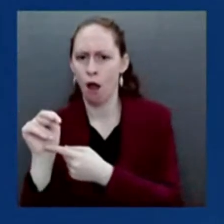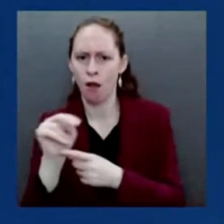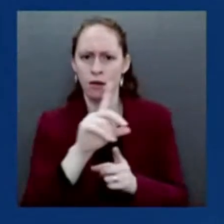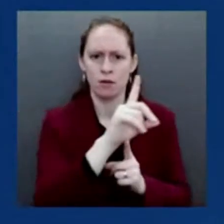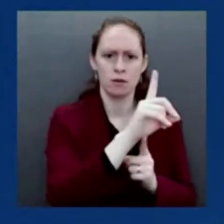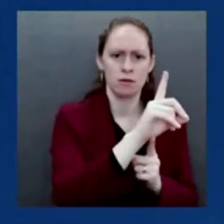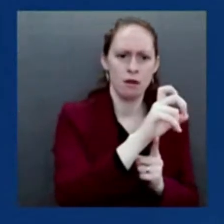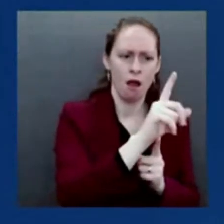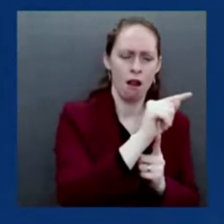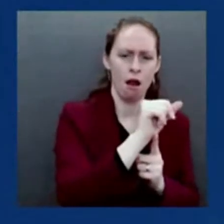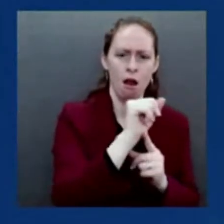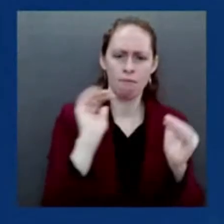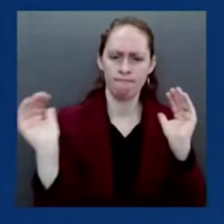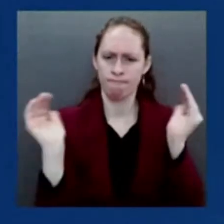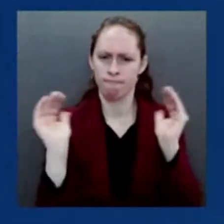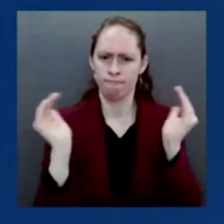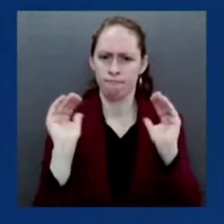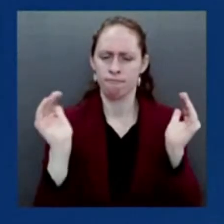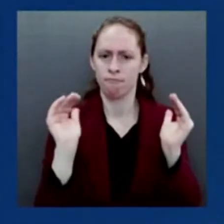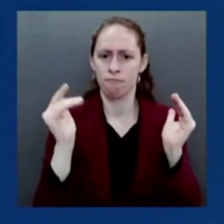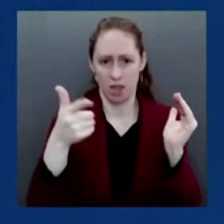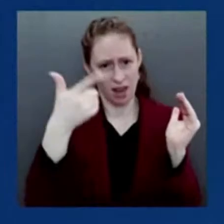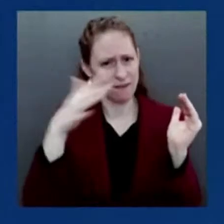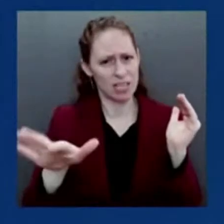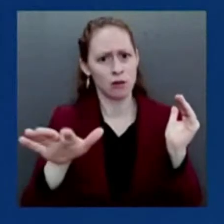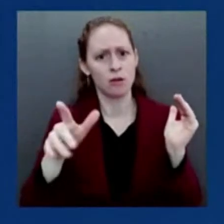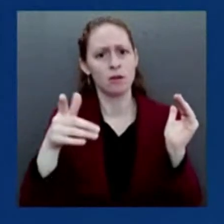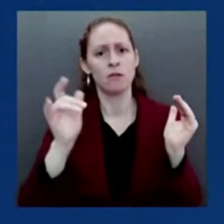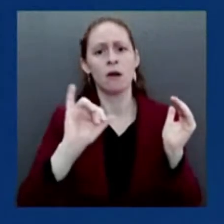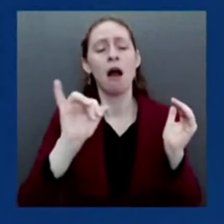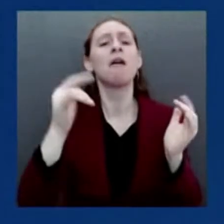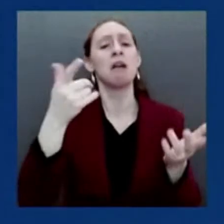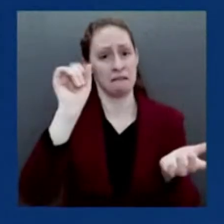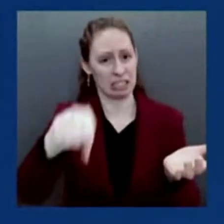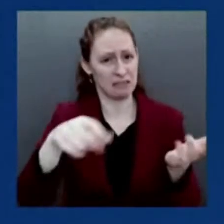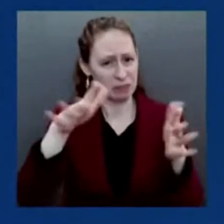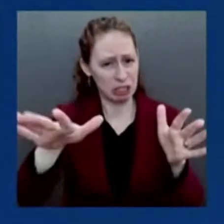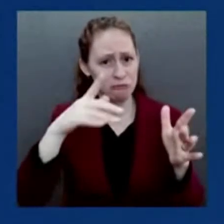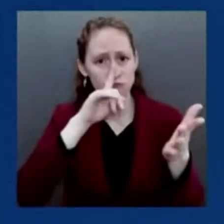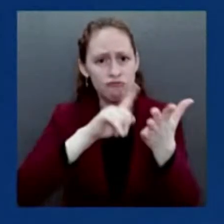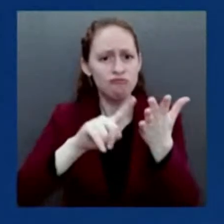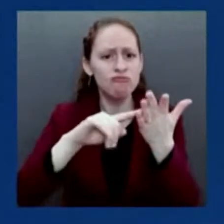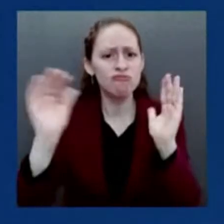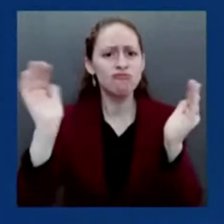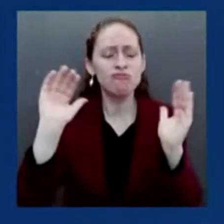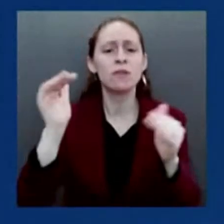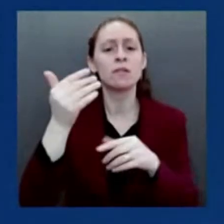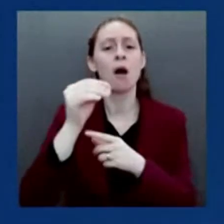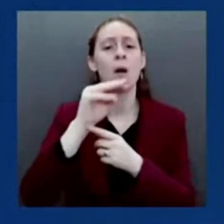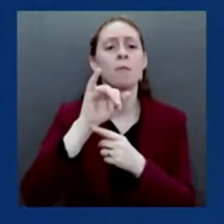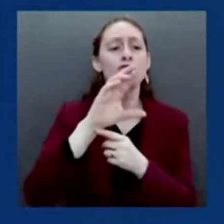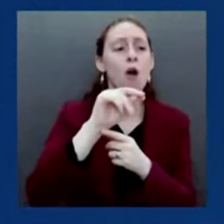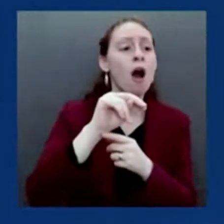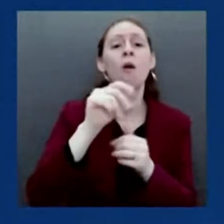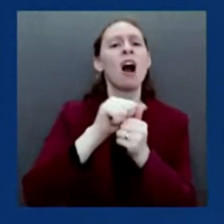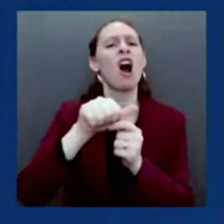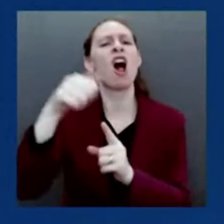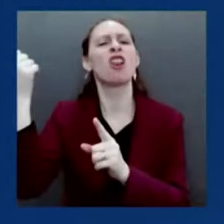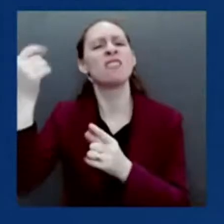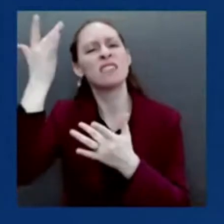LIKE THE FLU, THE COLD, IN